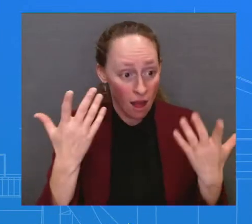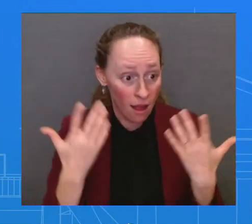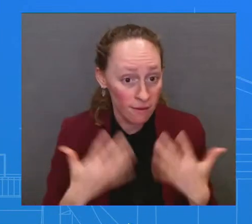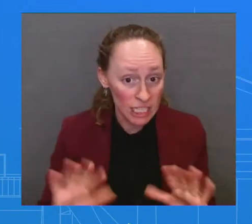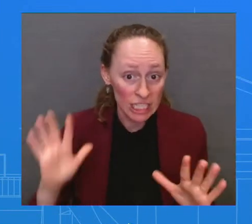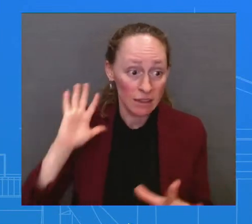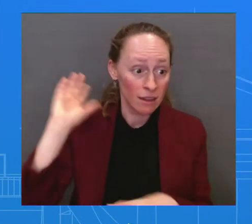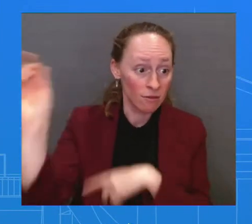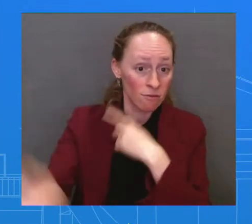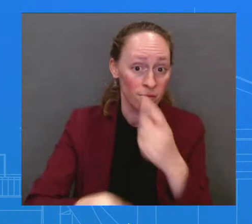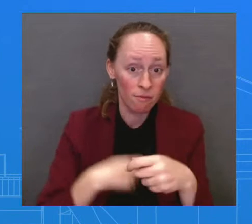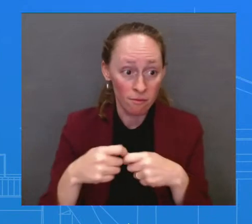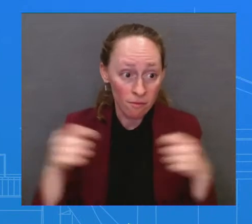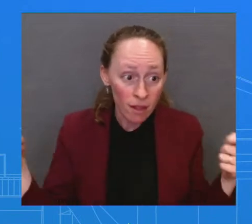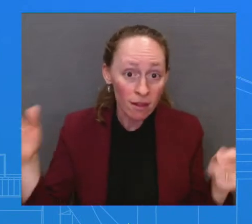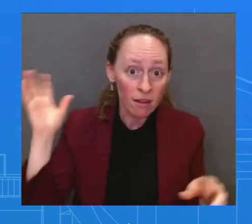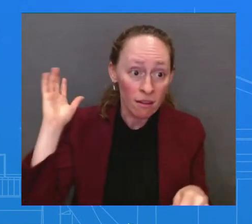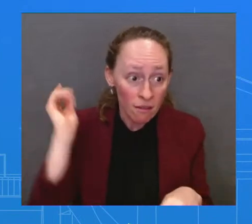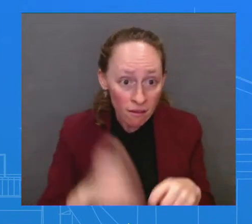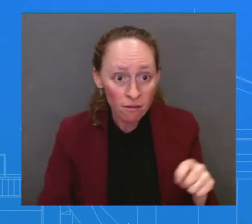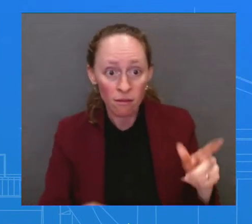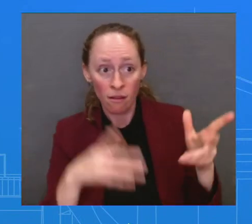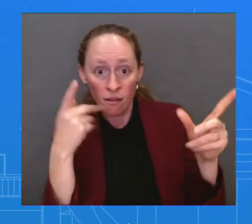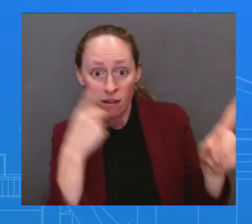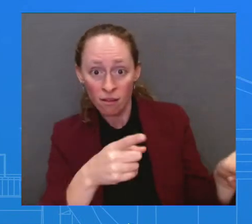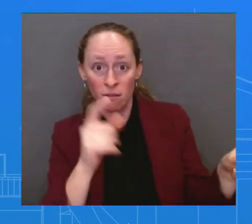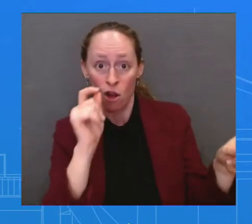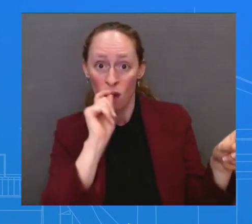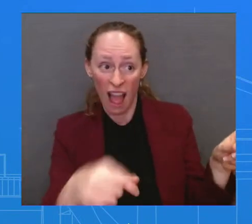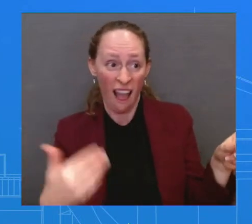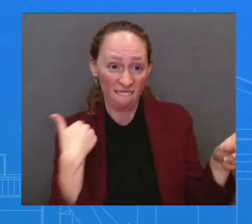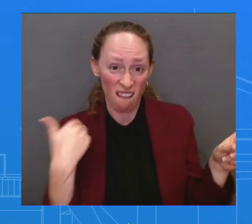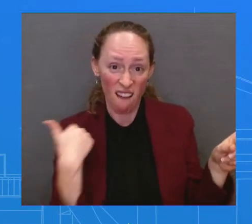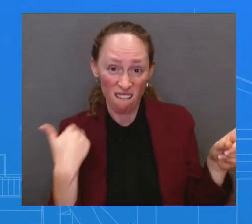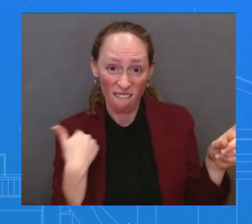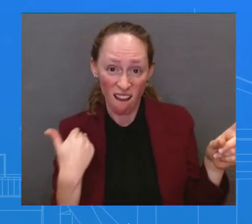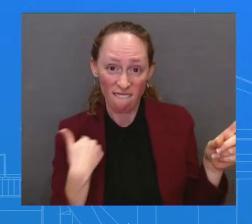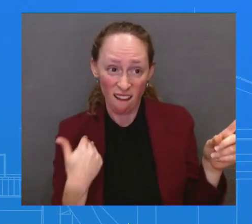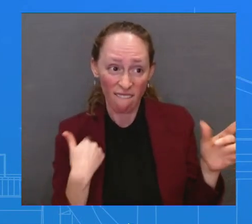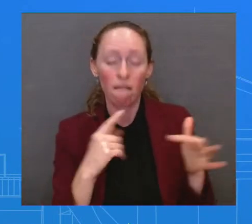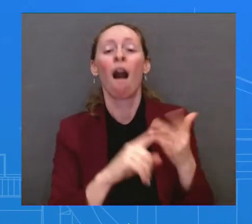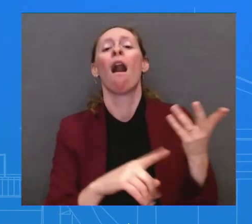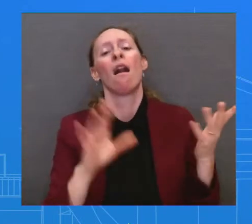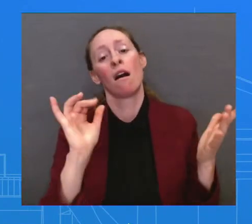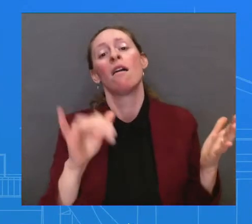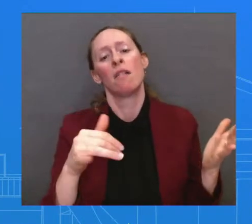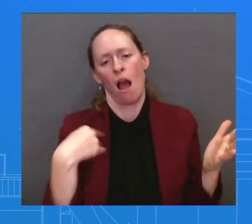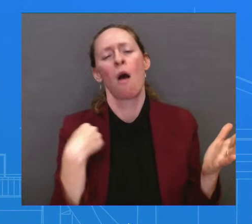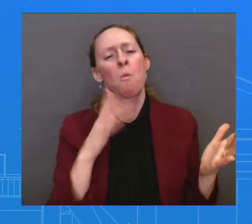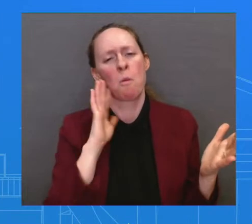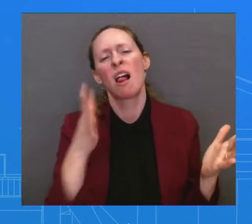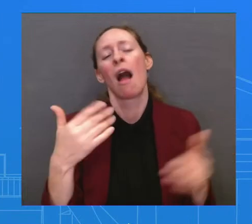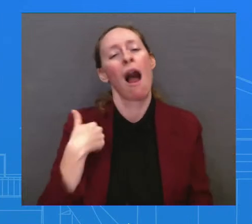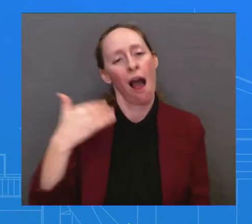I believe, based on my consultations on the Hill with both Republicans and Democrats, that there will be. Yeah.